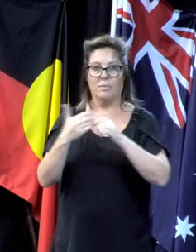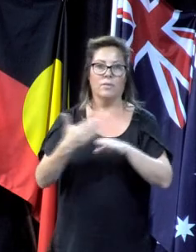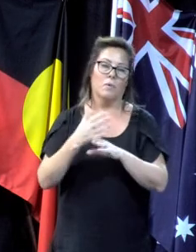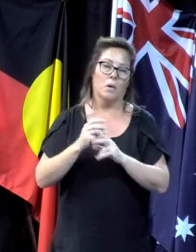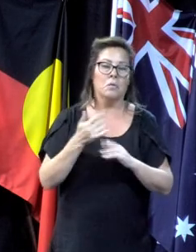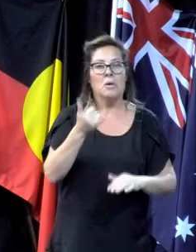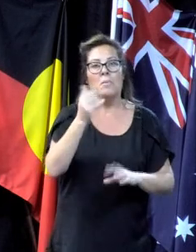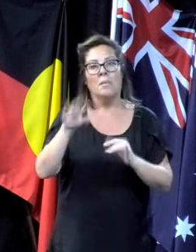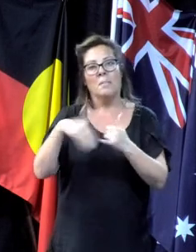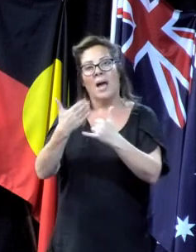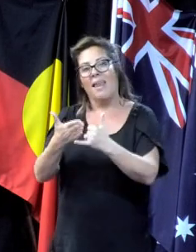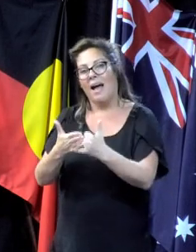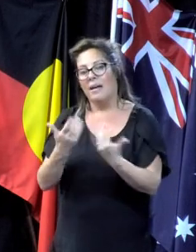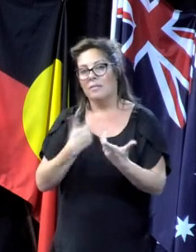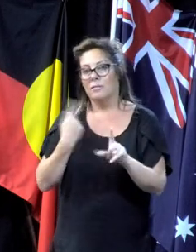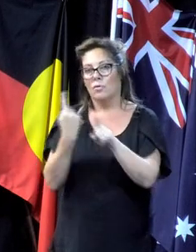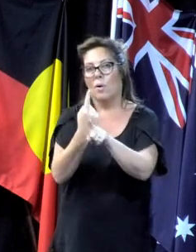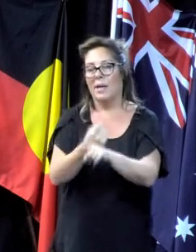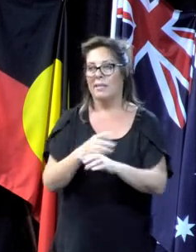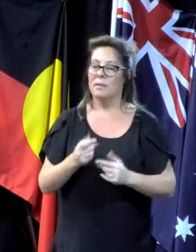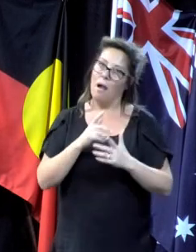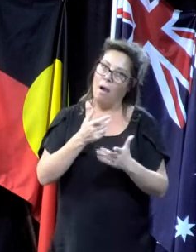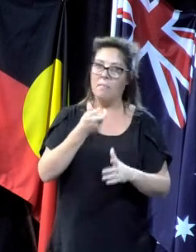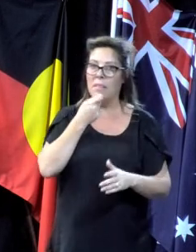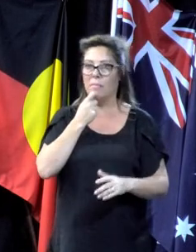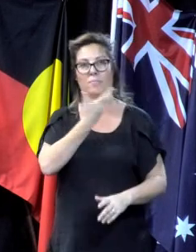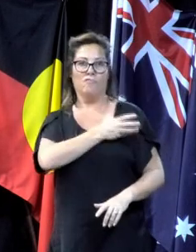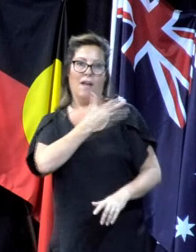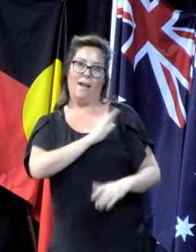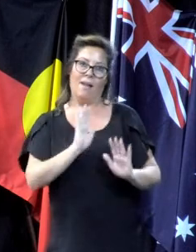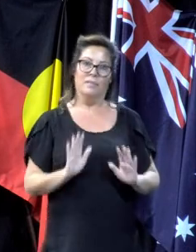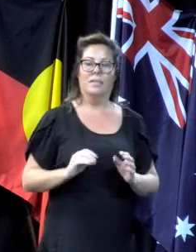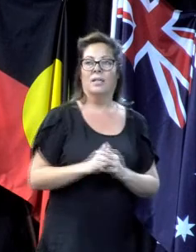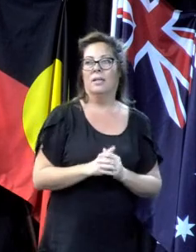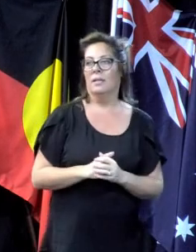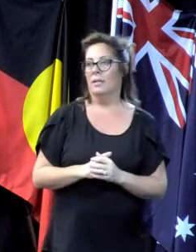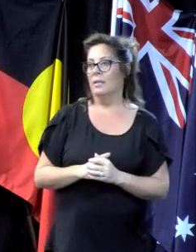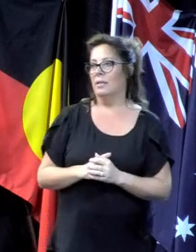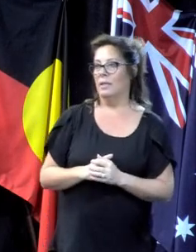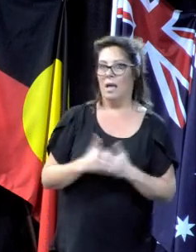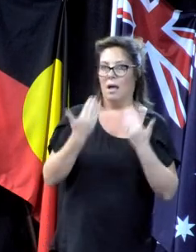sort of proud of, is that I don’t know what – who the students are with disabilities at my school.